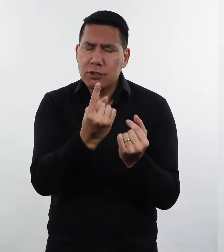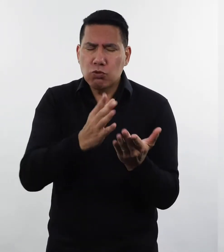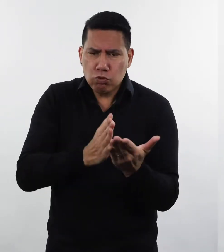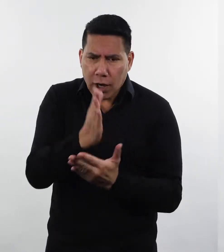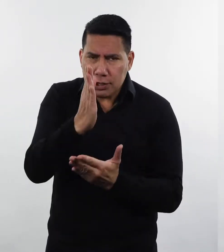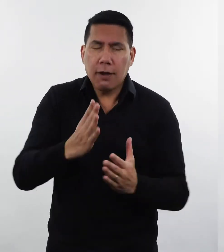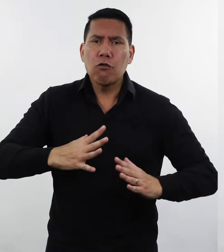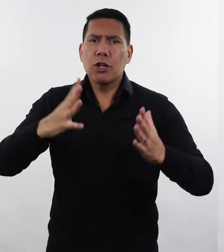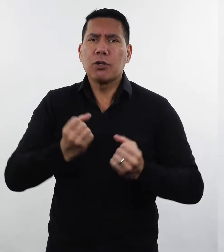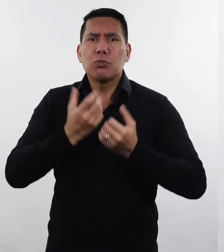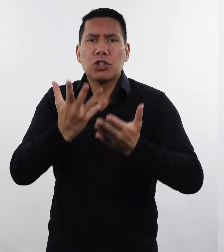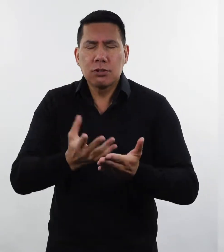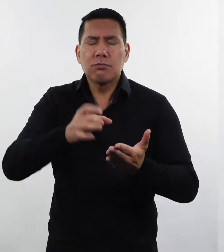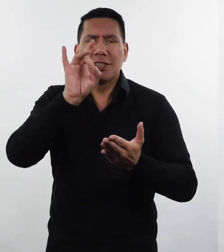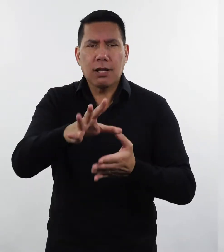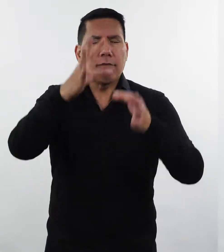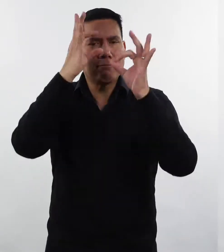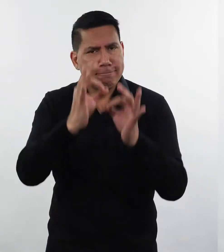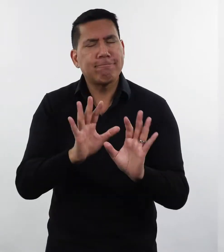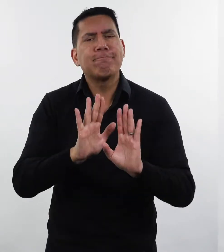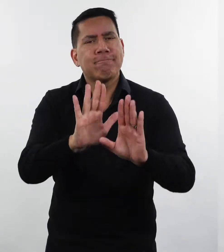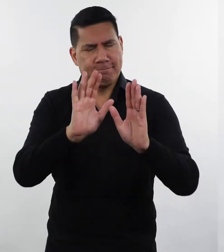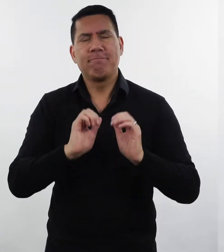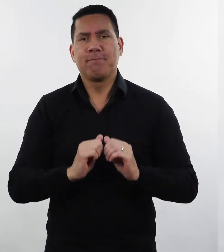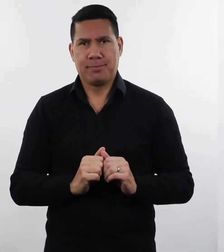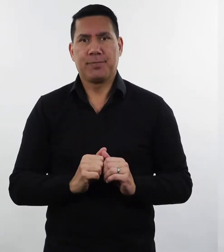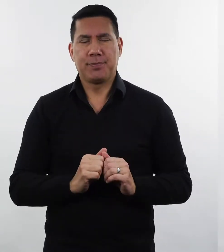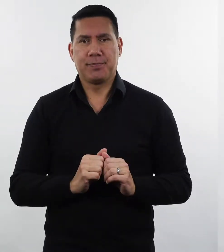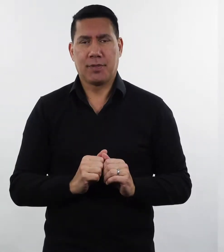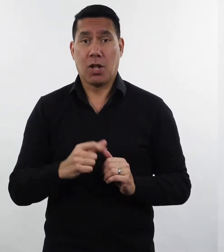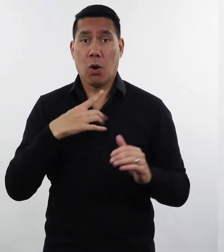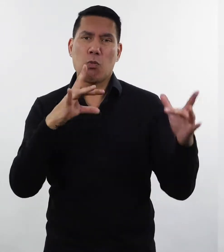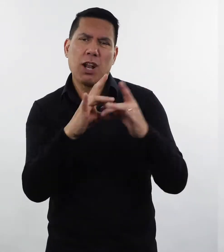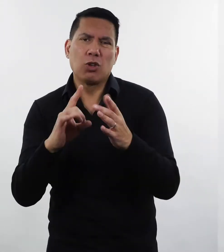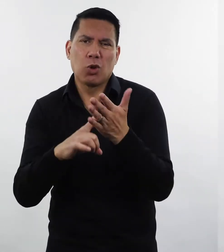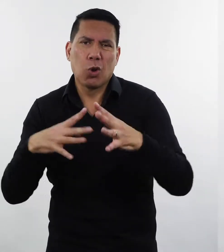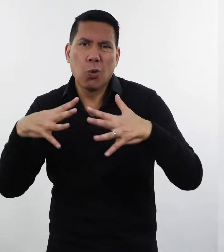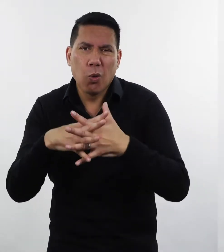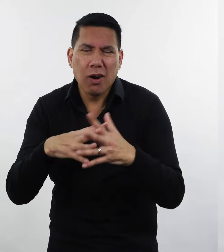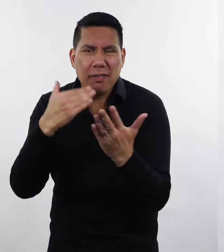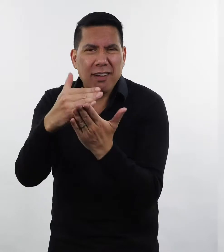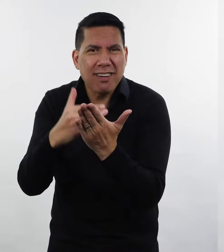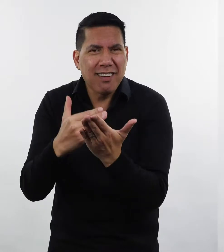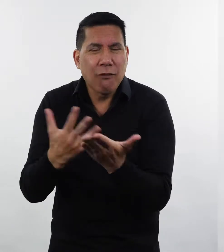self-determination and decision-making in accordance with applicable laws and conventions;